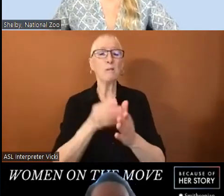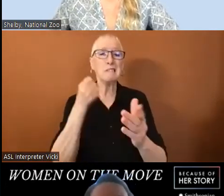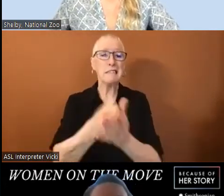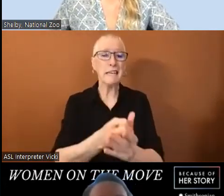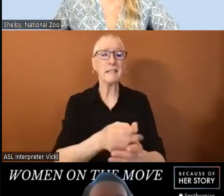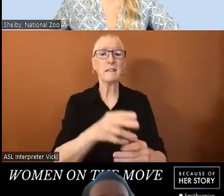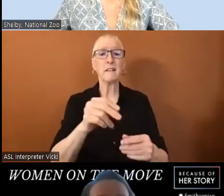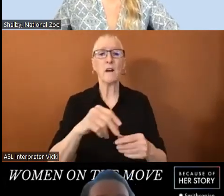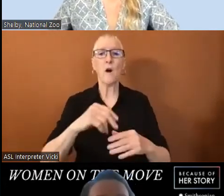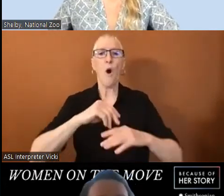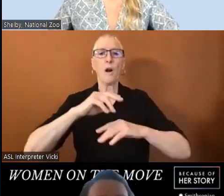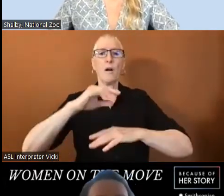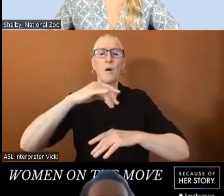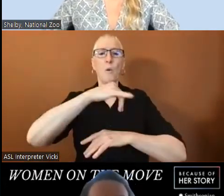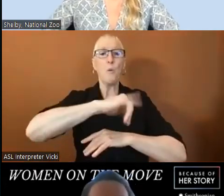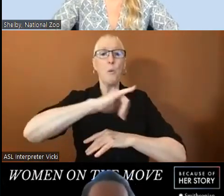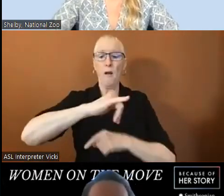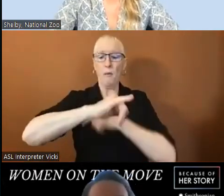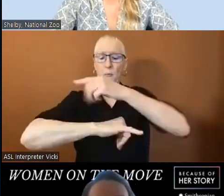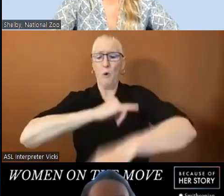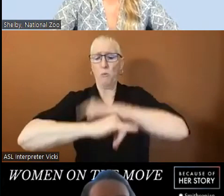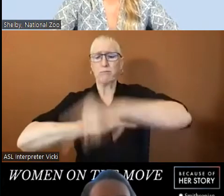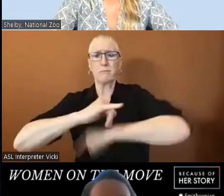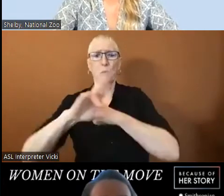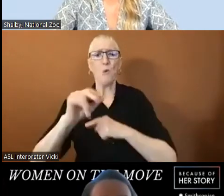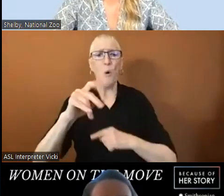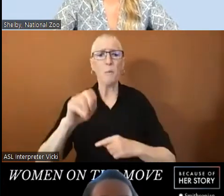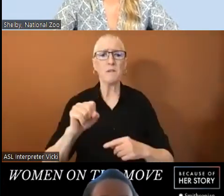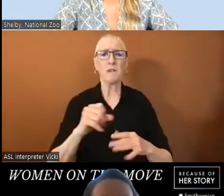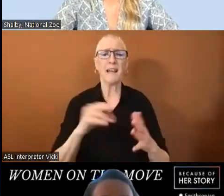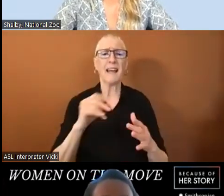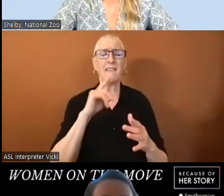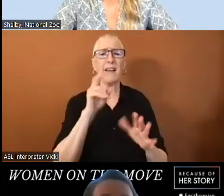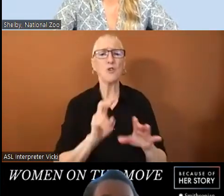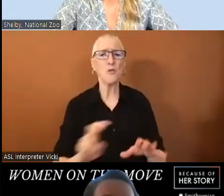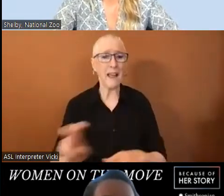causes of baleen whale death and injury, and they travel these long distances and depending upon